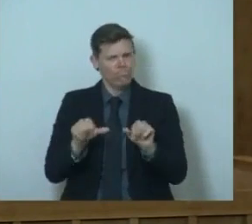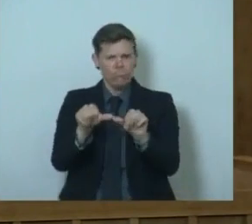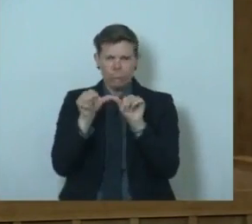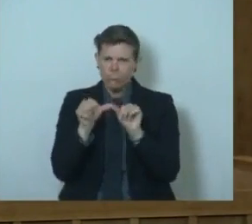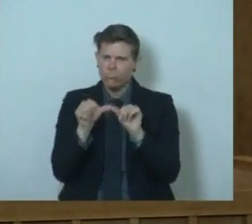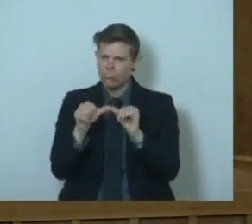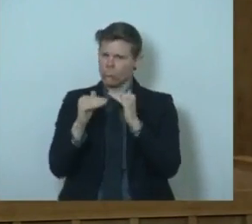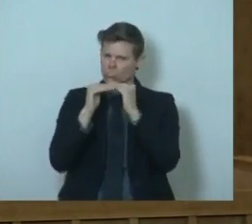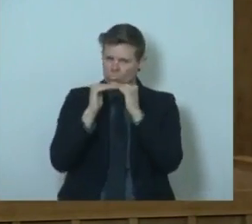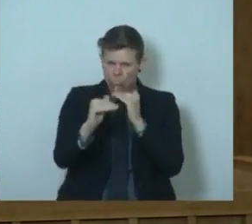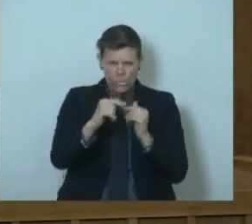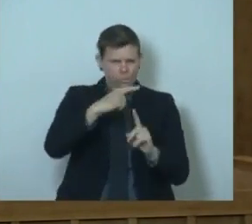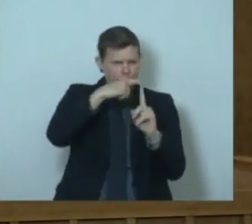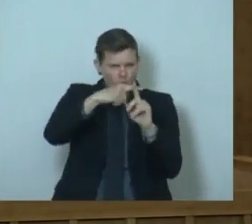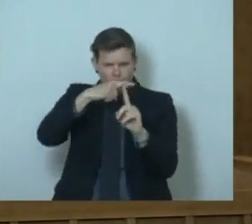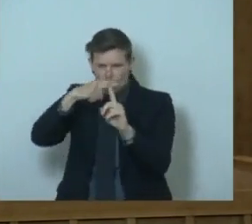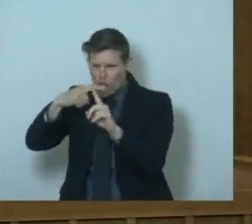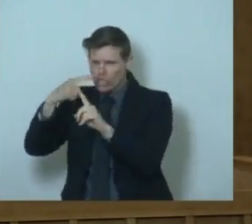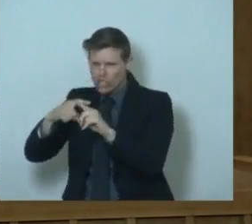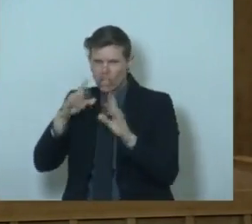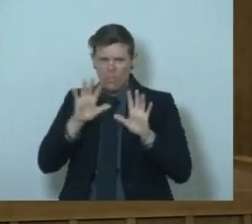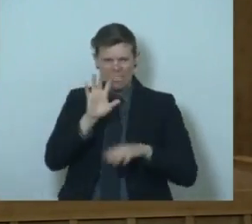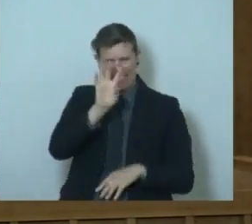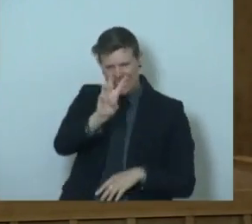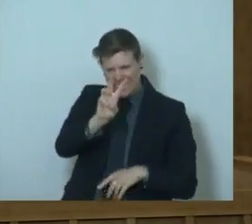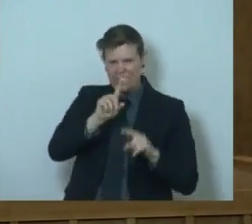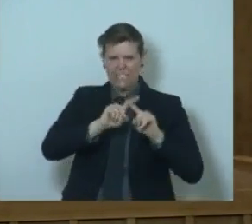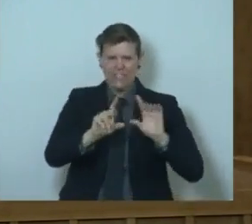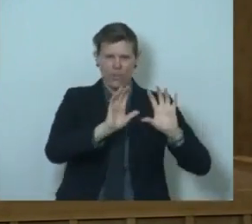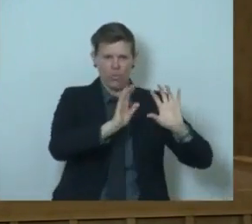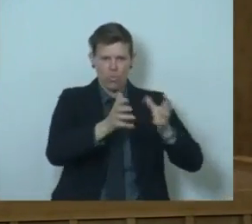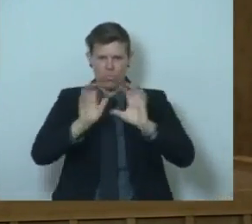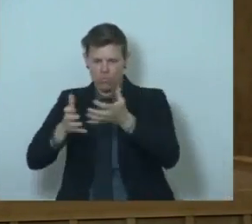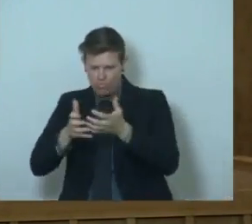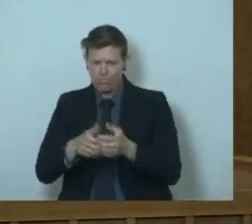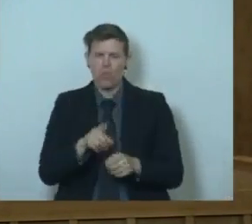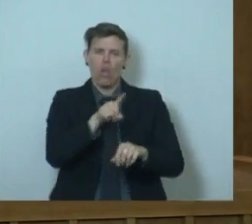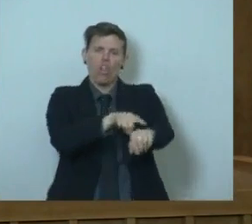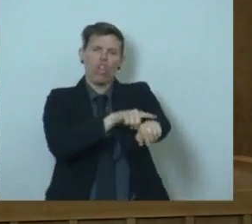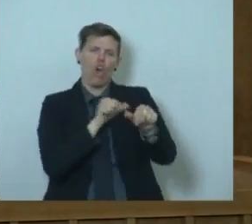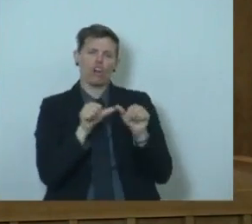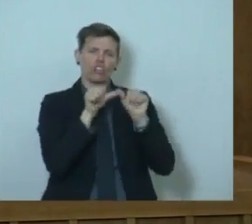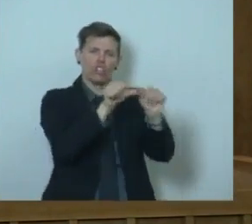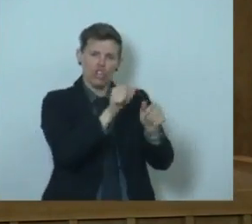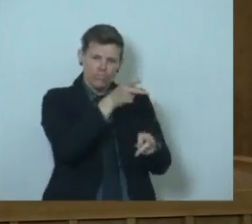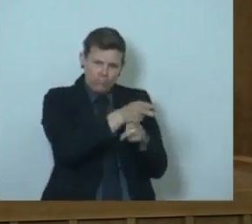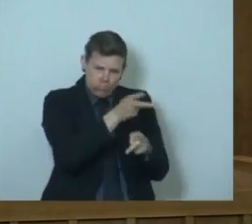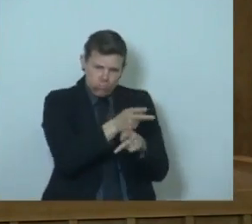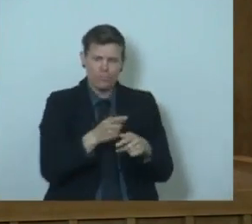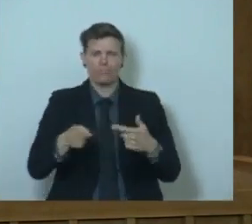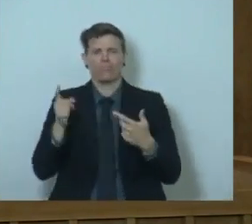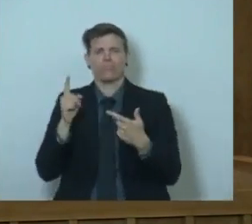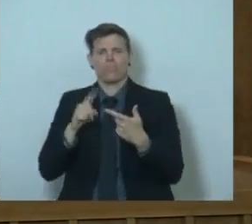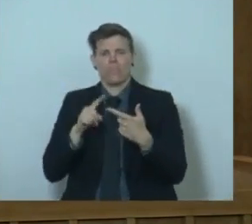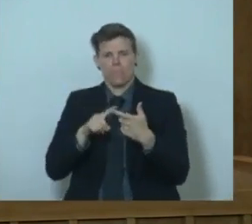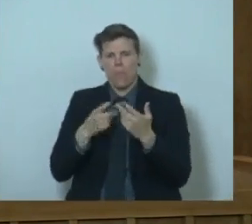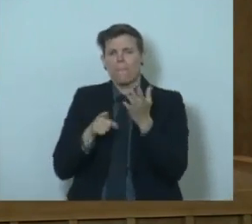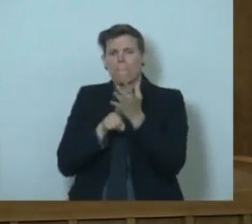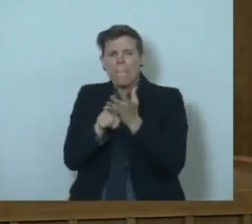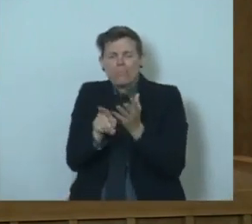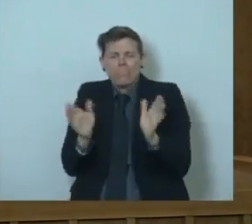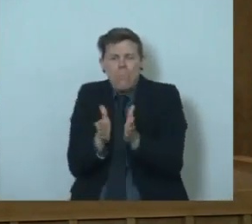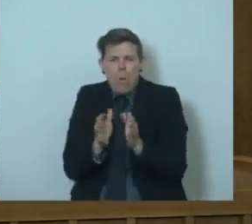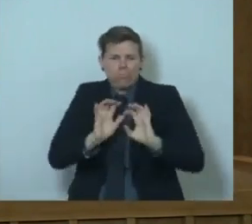AS THE GOVERNOR STATED, WE ARE CONTINUING TO DO OUR TARGETED TESTING WITH SIX MAJOR GROUPS.